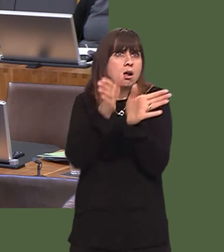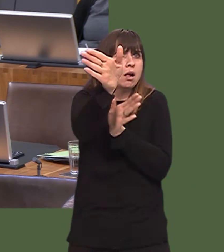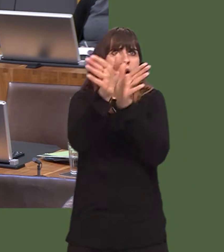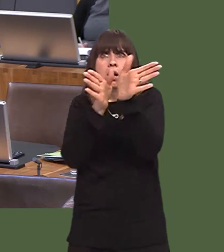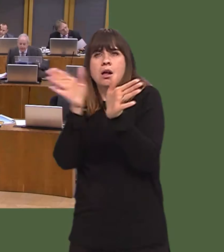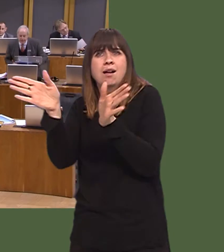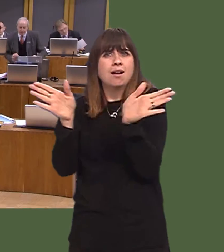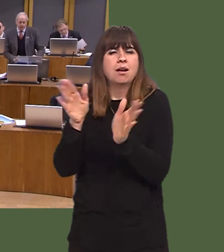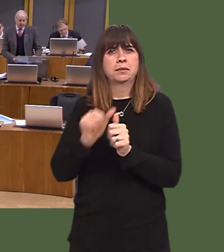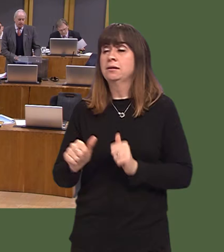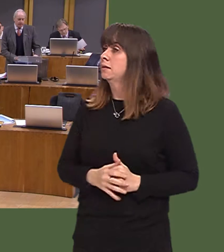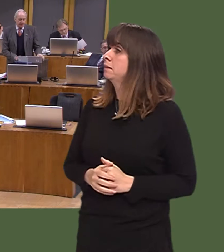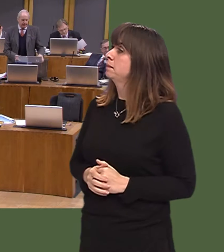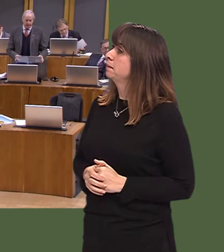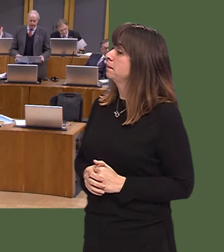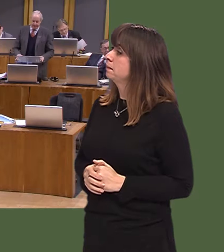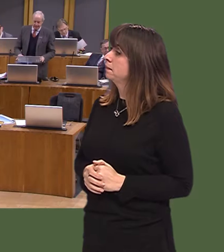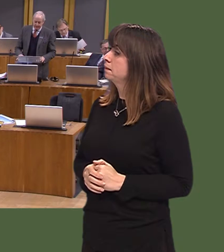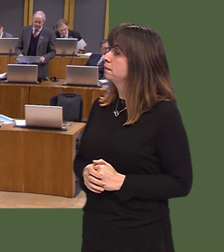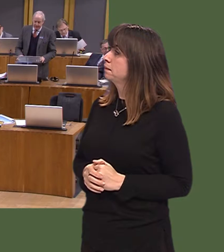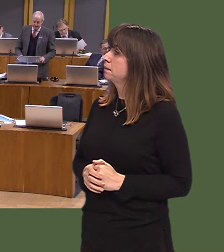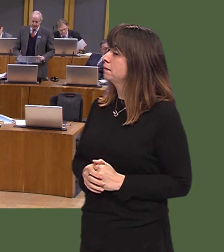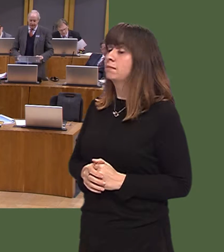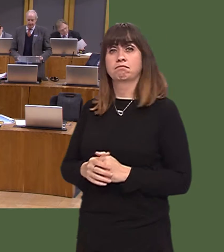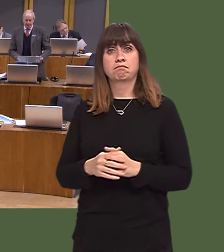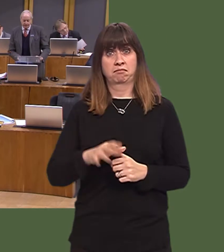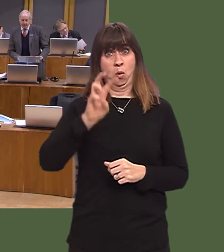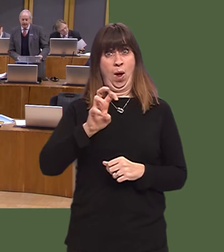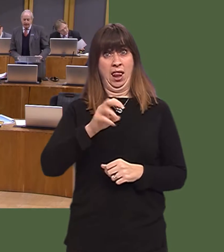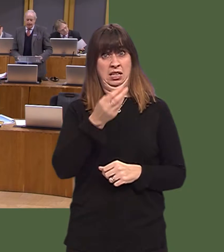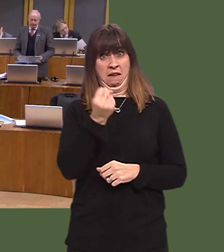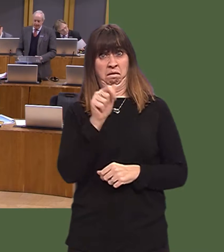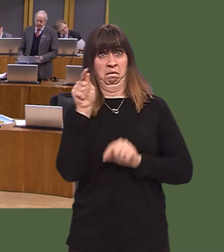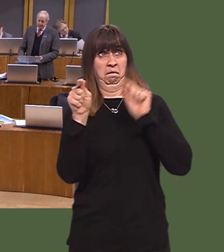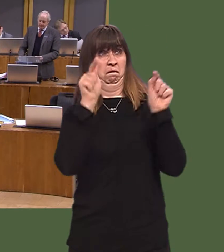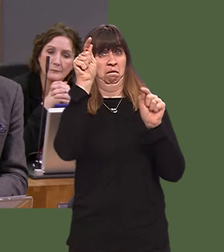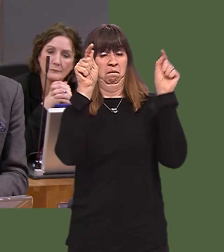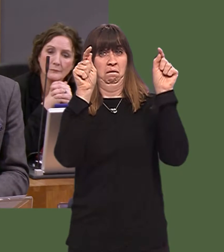Neil Hamilton: The First Minister will also know that, in some areas of Wales, patient